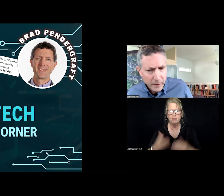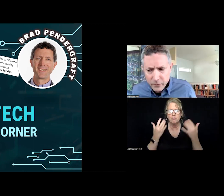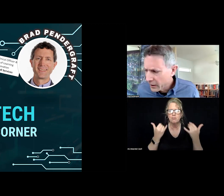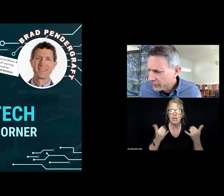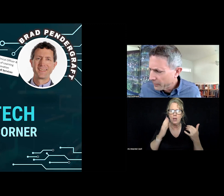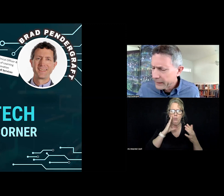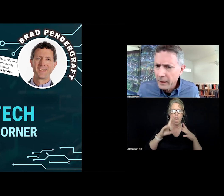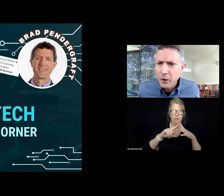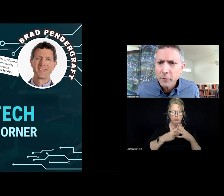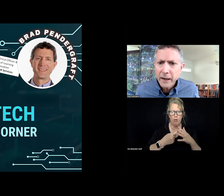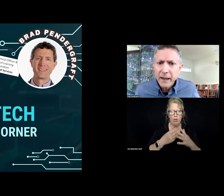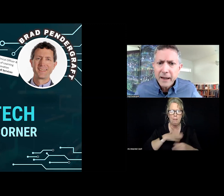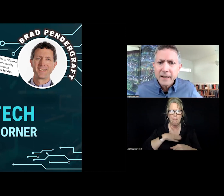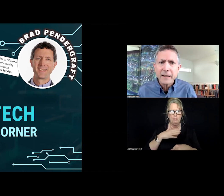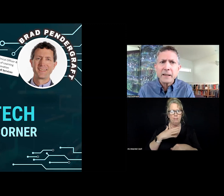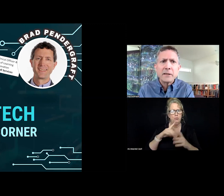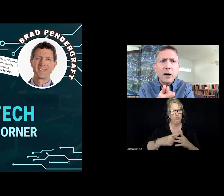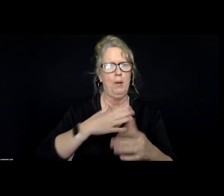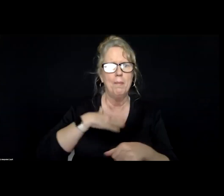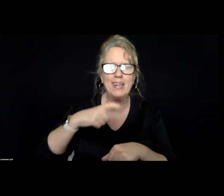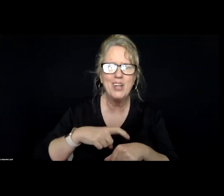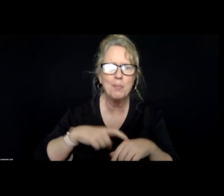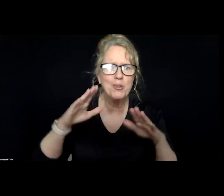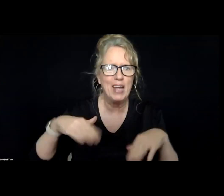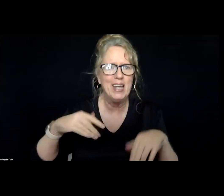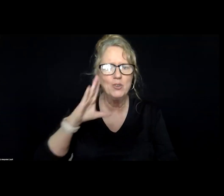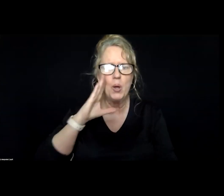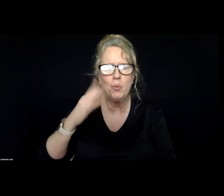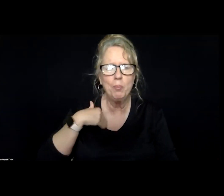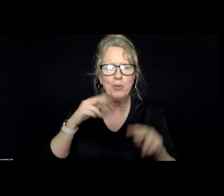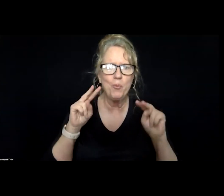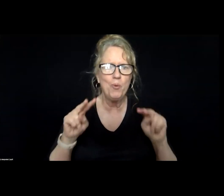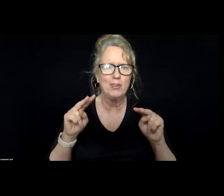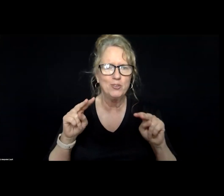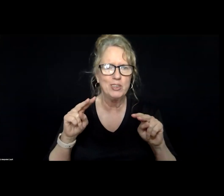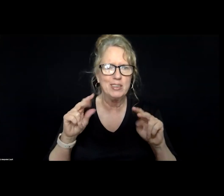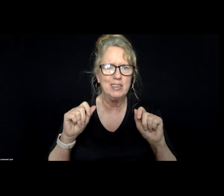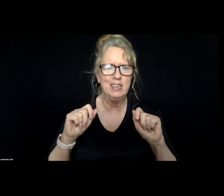I WAS GOING TO START MY TIMER, BUT I AM GOING TO SHARE MY SCREEN